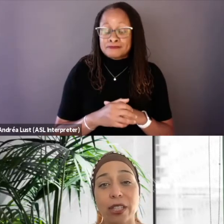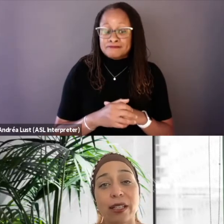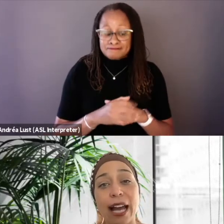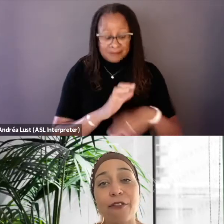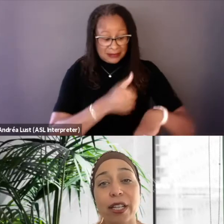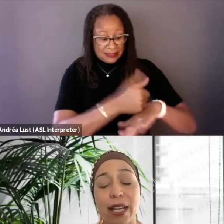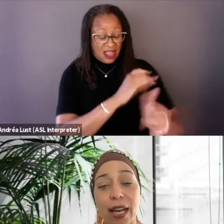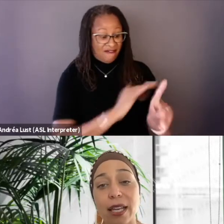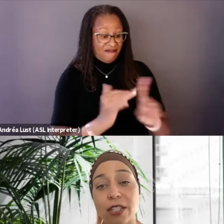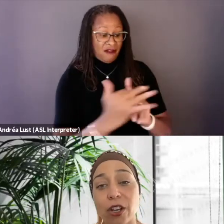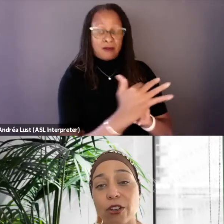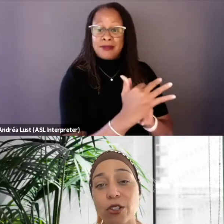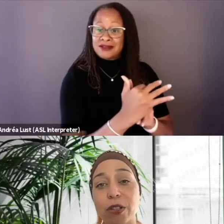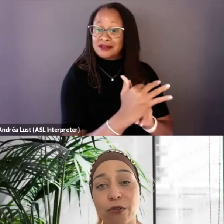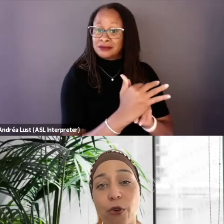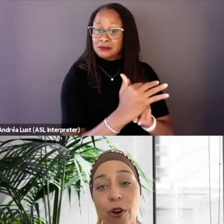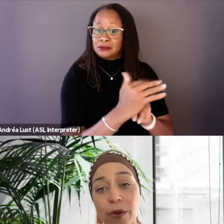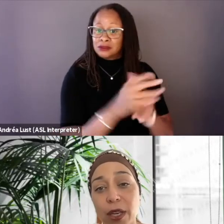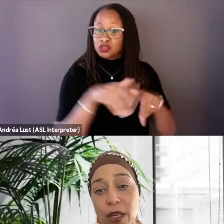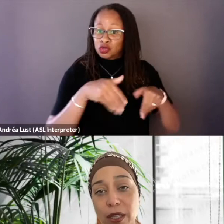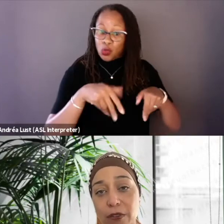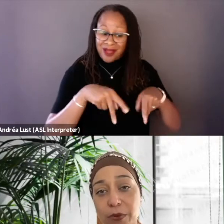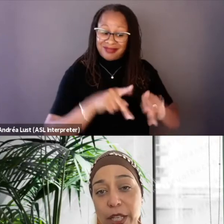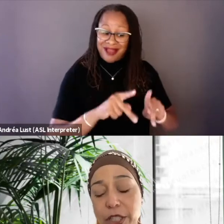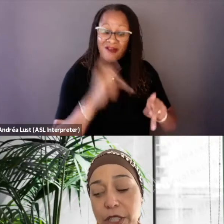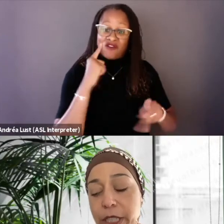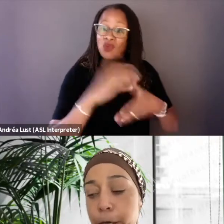to allow for the context to also inform the information.